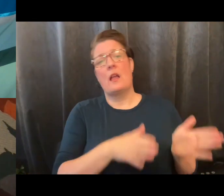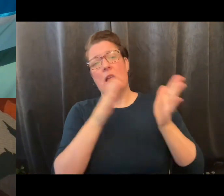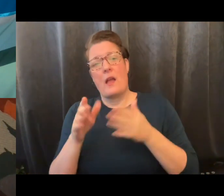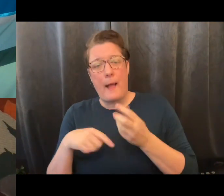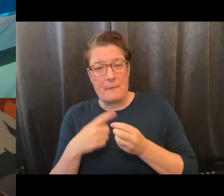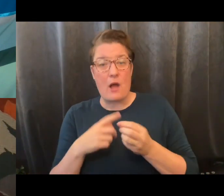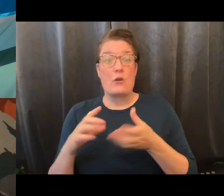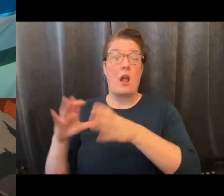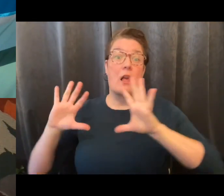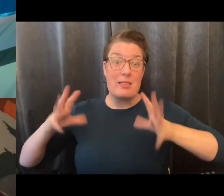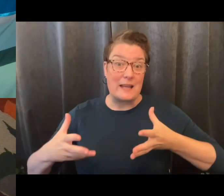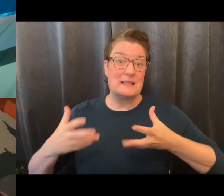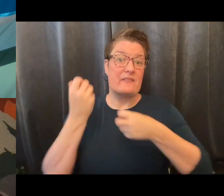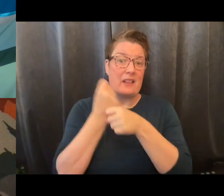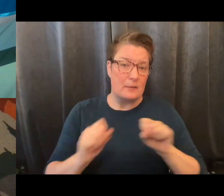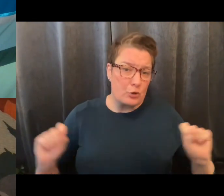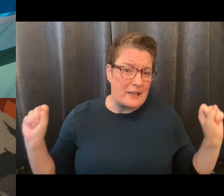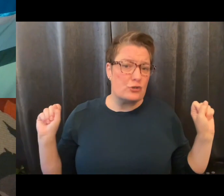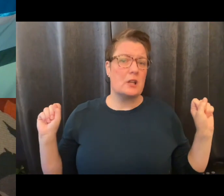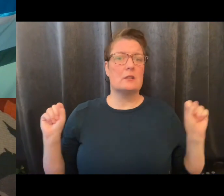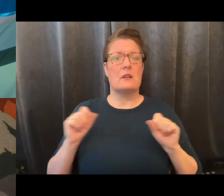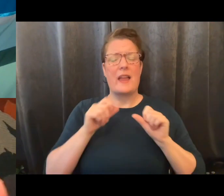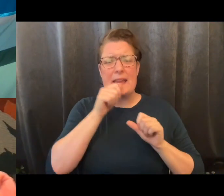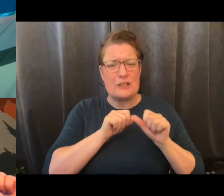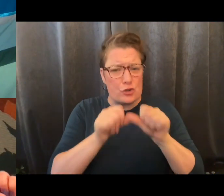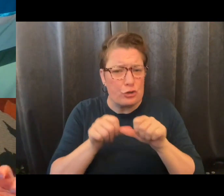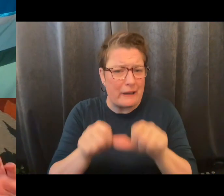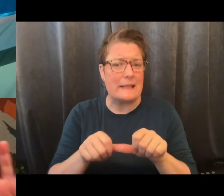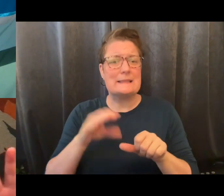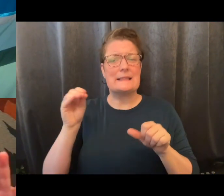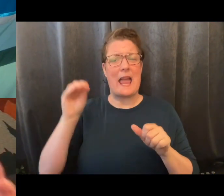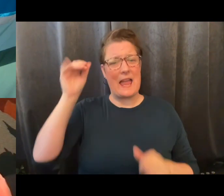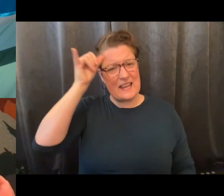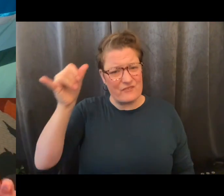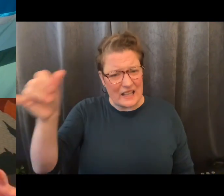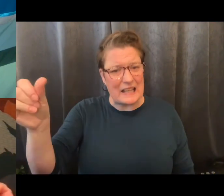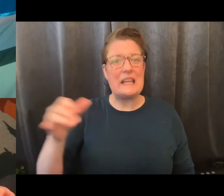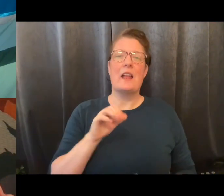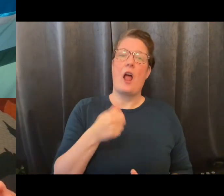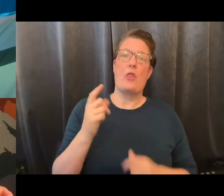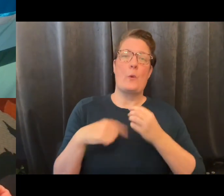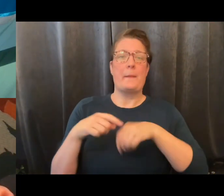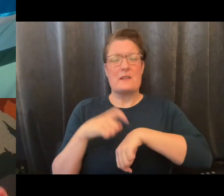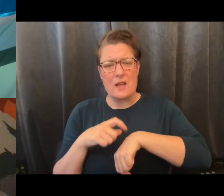and endurance and infinity. And then there's one about time and pacing and gathering power.